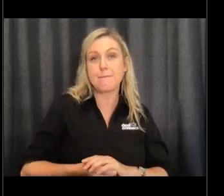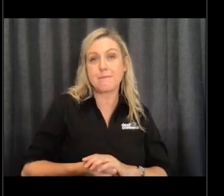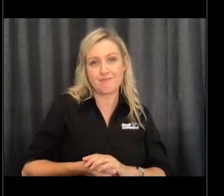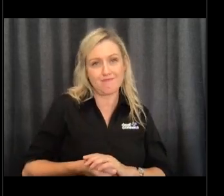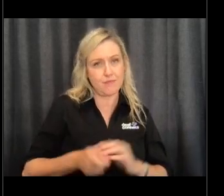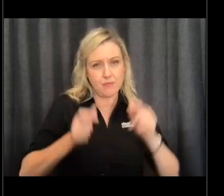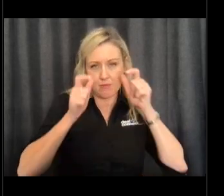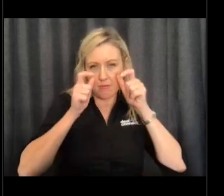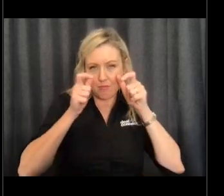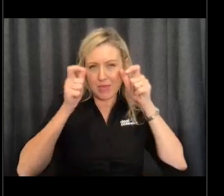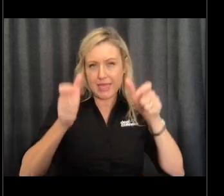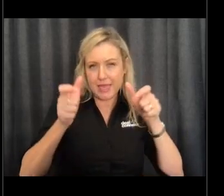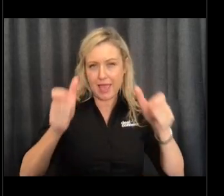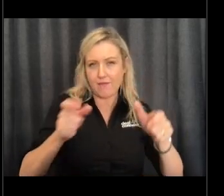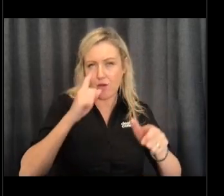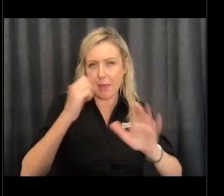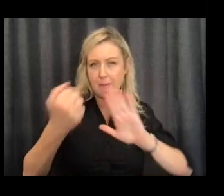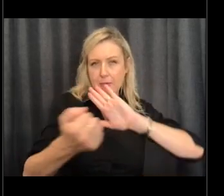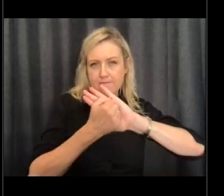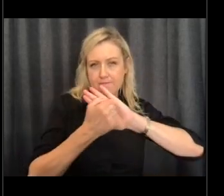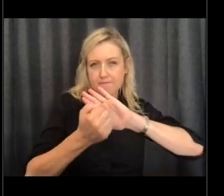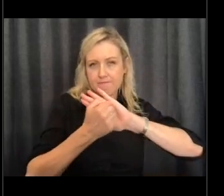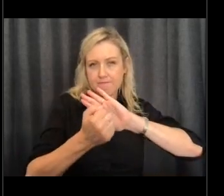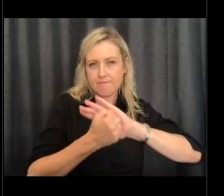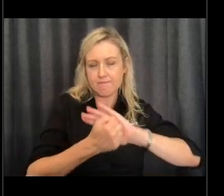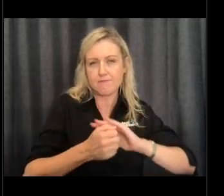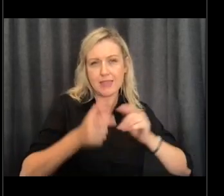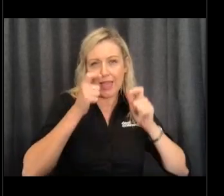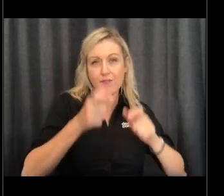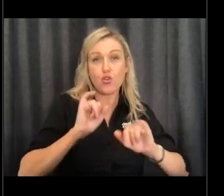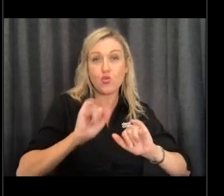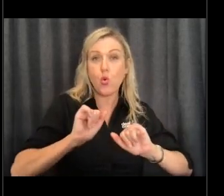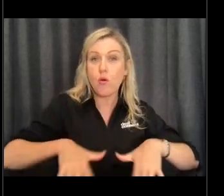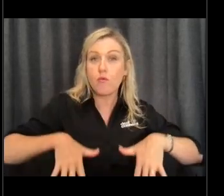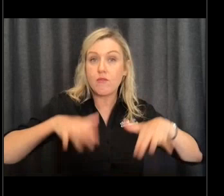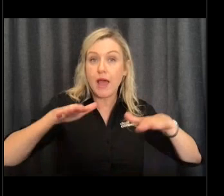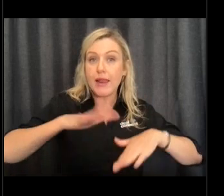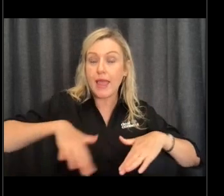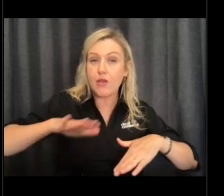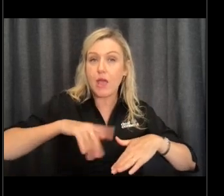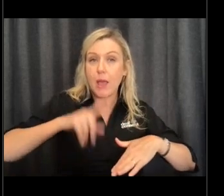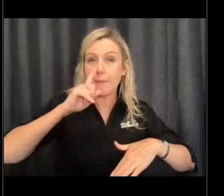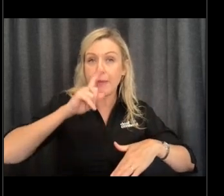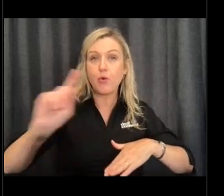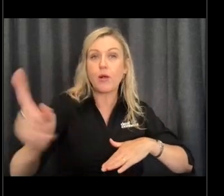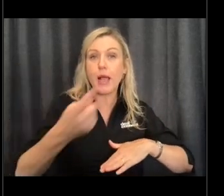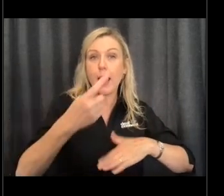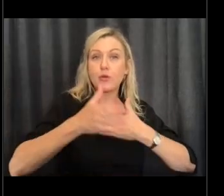Watch out for door knockers in a disaster area. Ask for their ID.